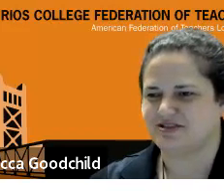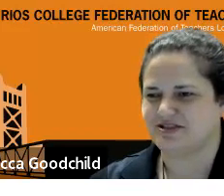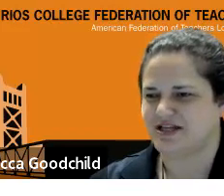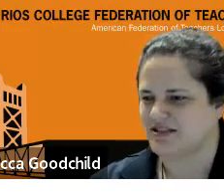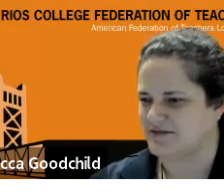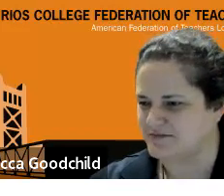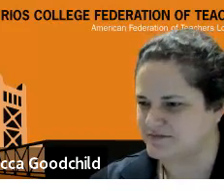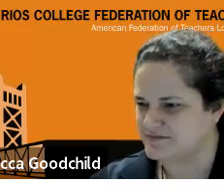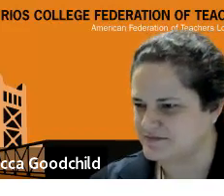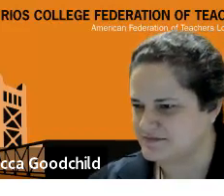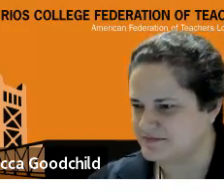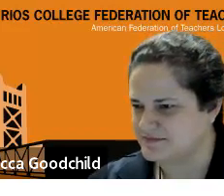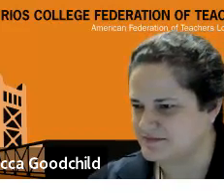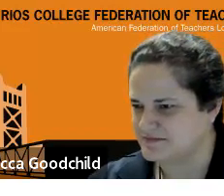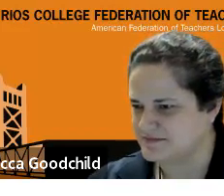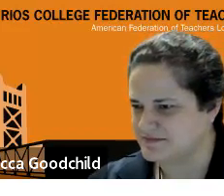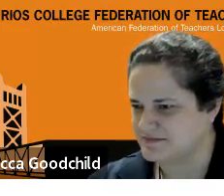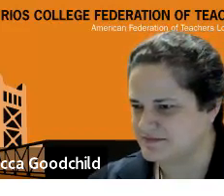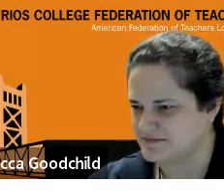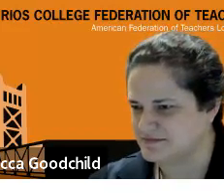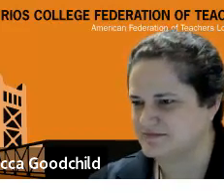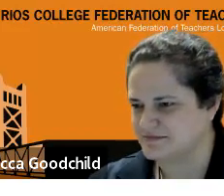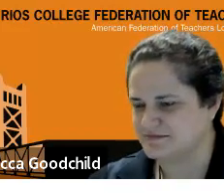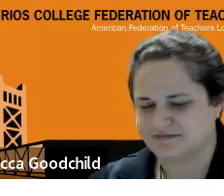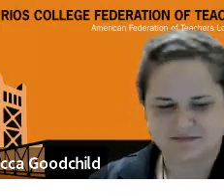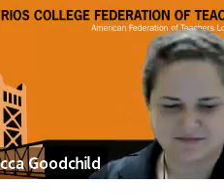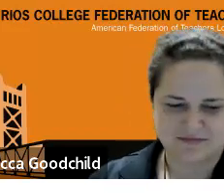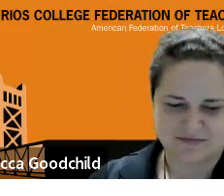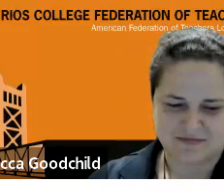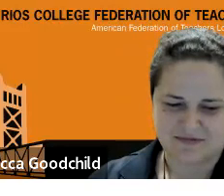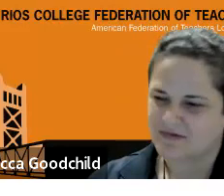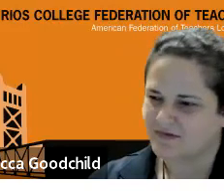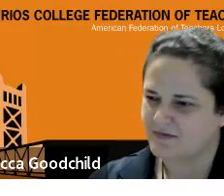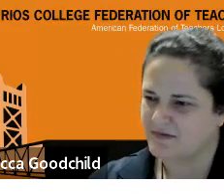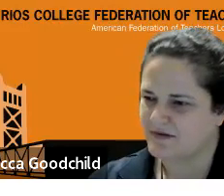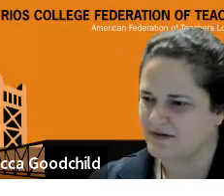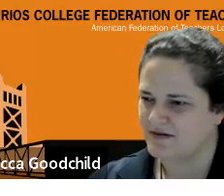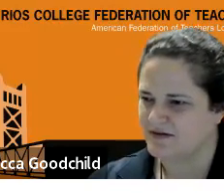Chat time.